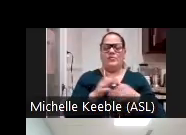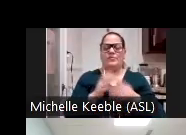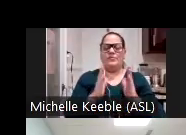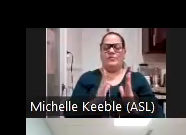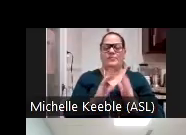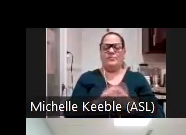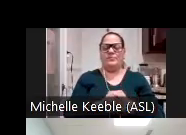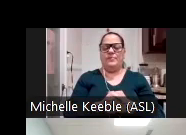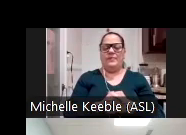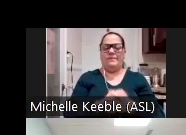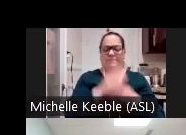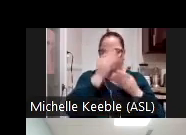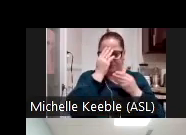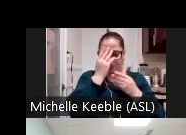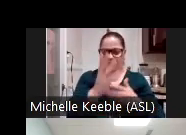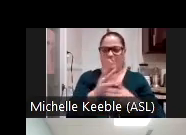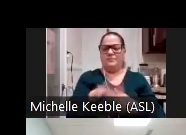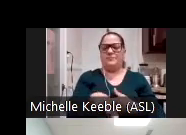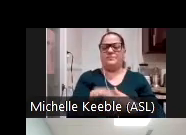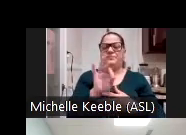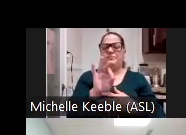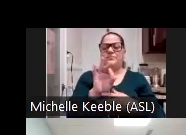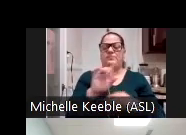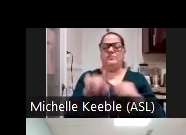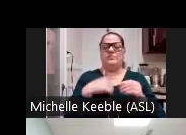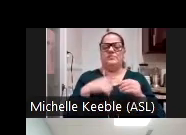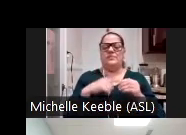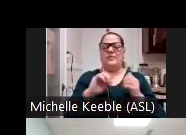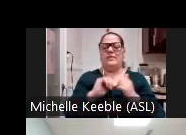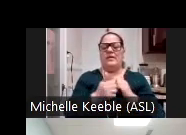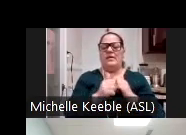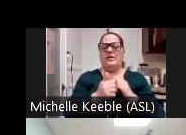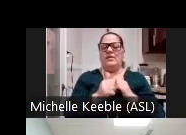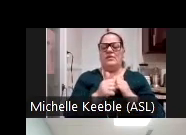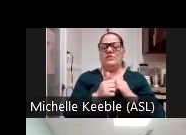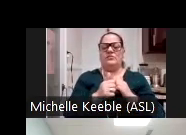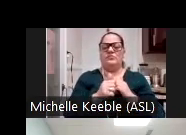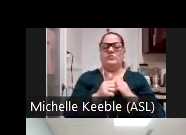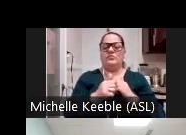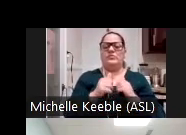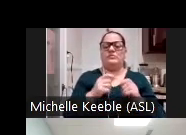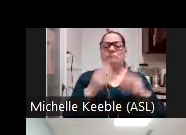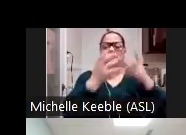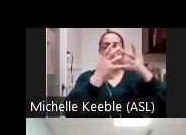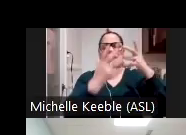um info can be found about how to find the playlist where this will be logged after